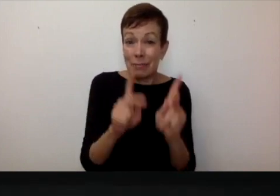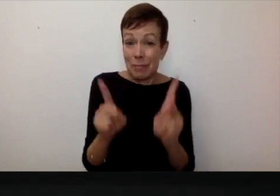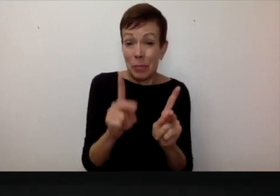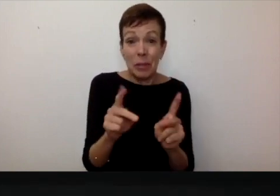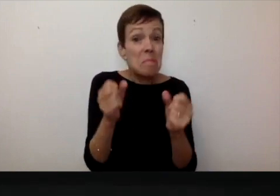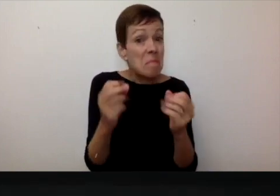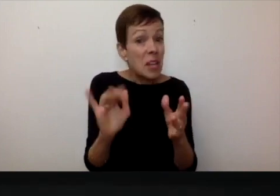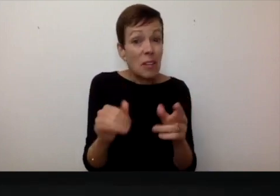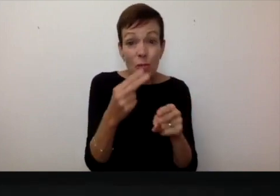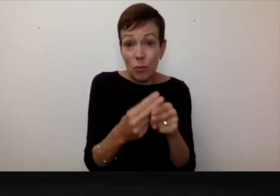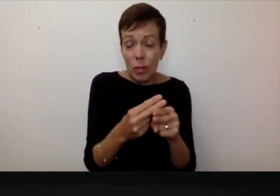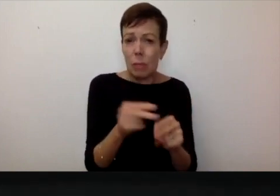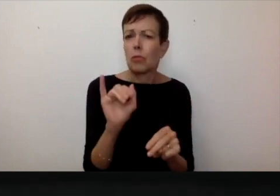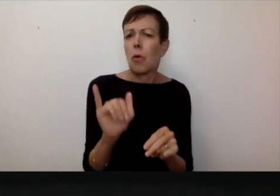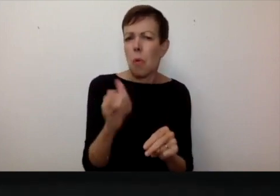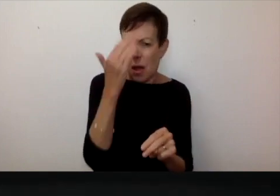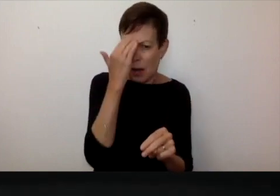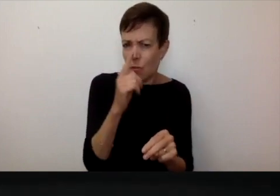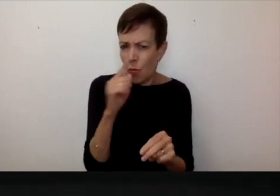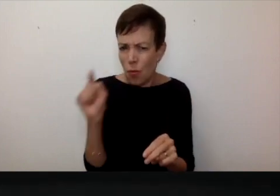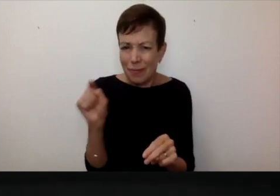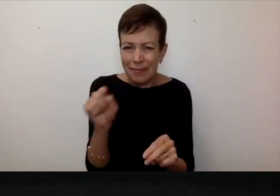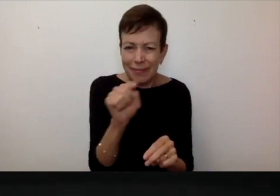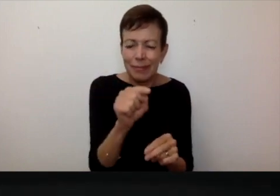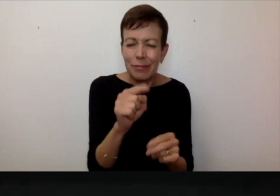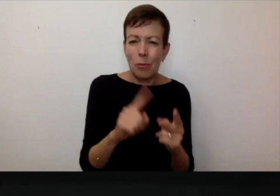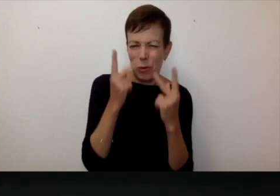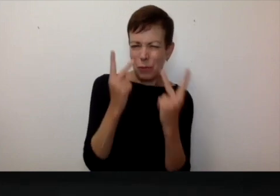and as i see it in my community here in calgary